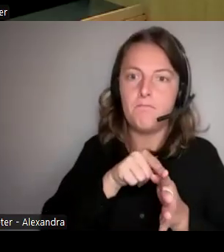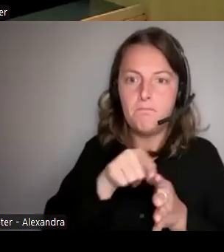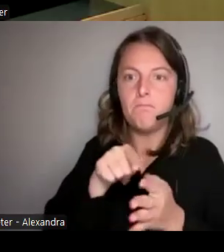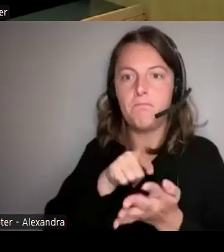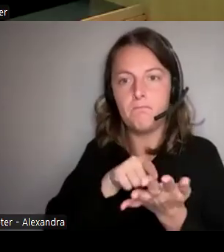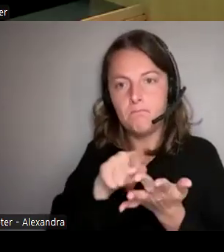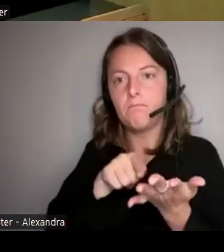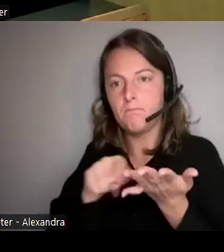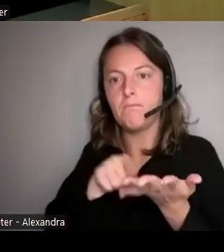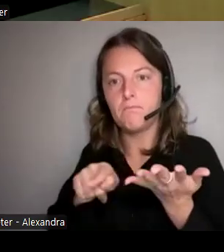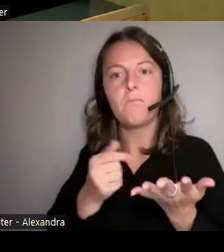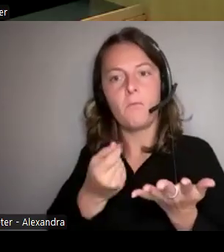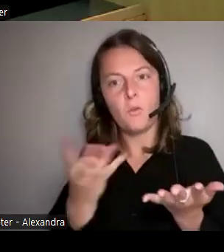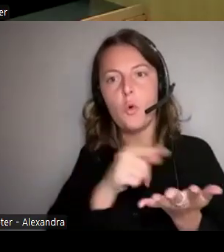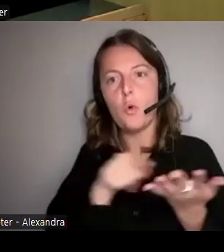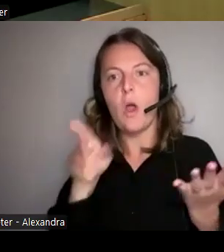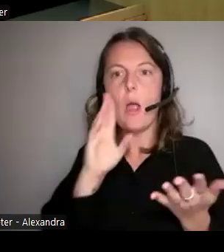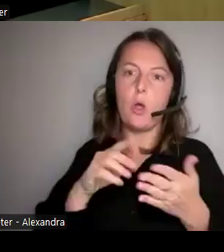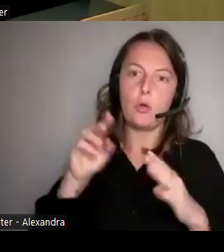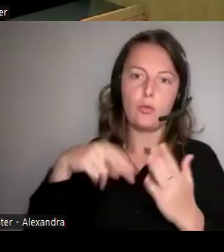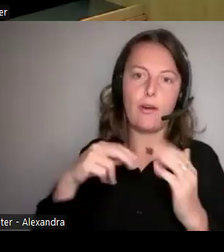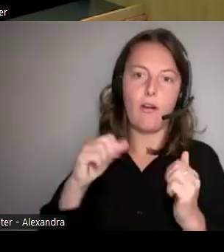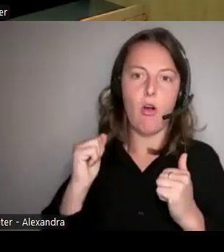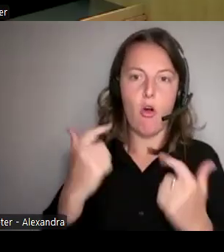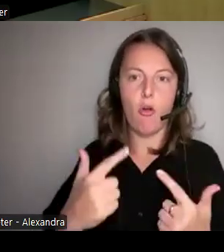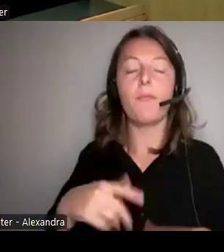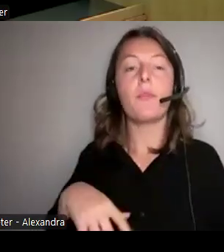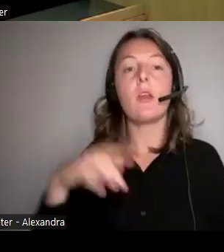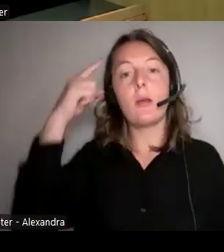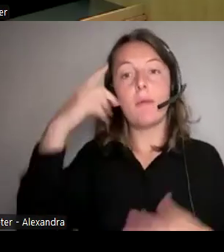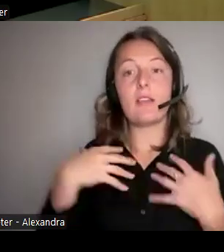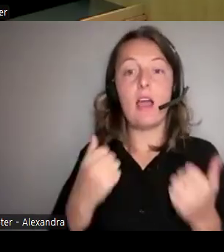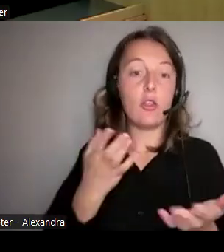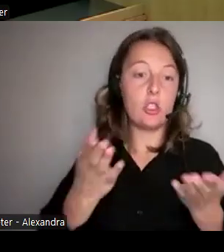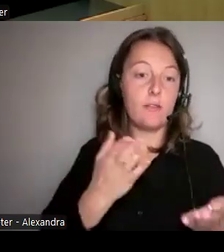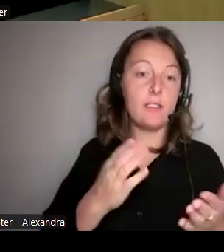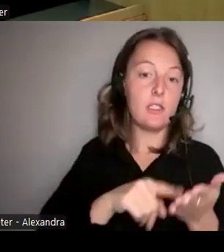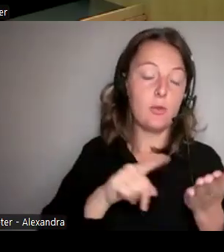me just read them because it's sobering. Mental health services research, intervention integration